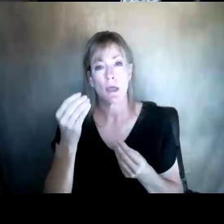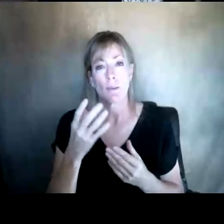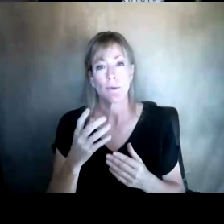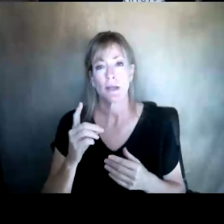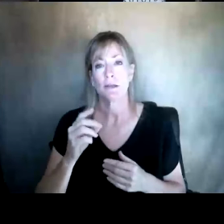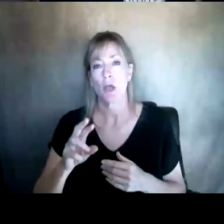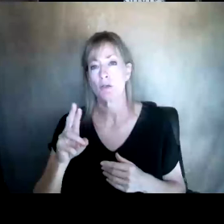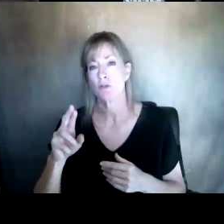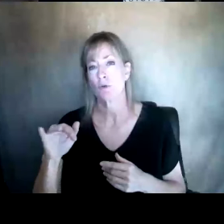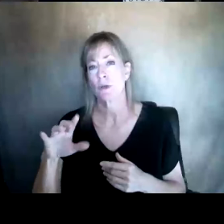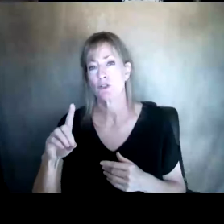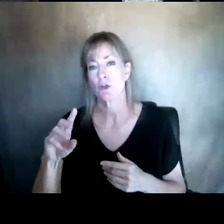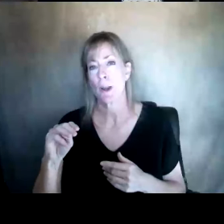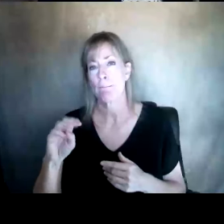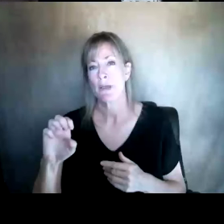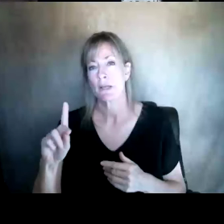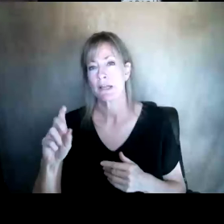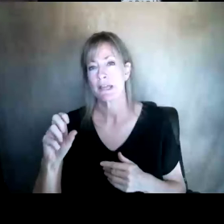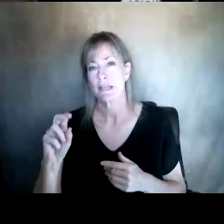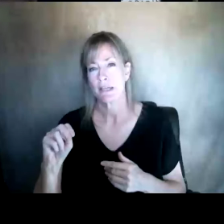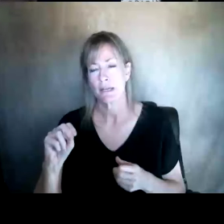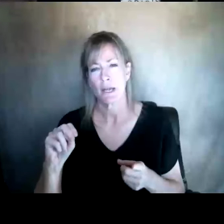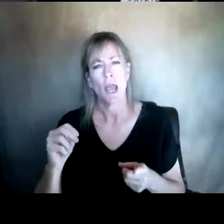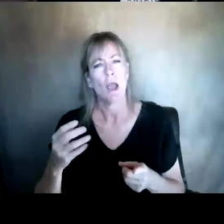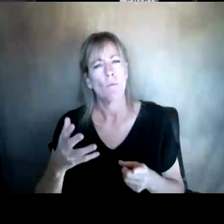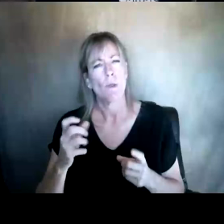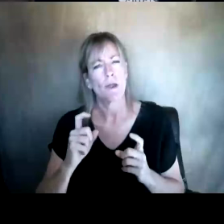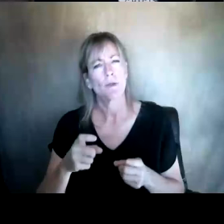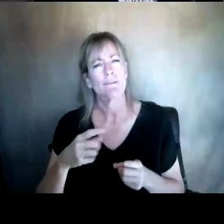RICHARD, WE WERE GOING TO GIVE YOU A T-SHIRT. YOU ARE GOING TO